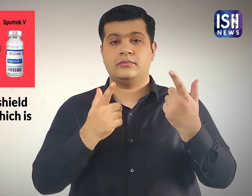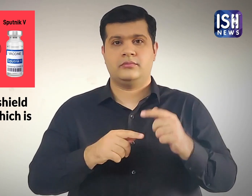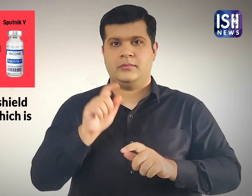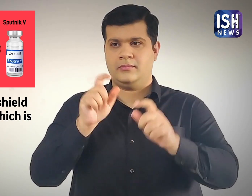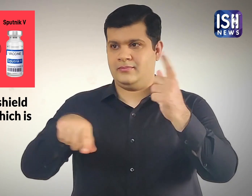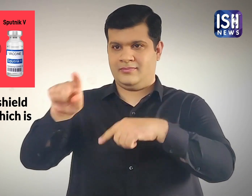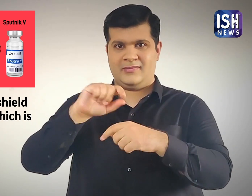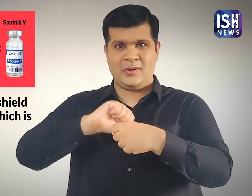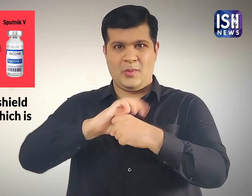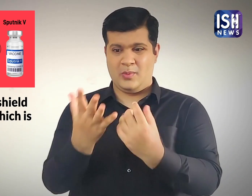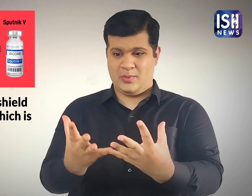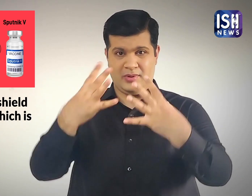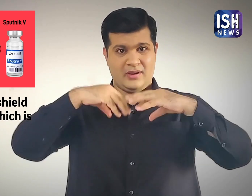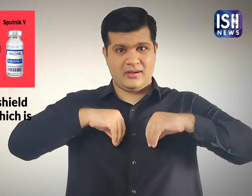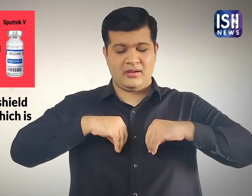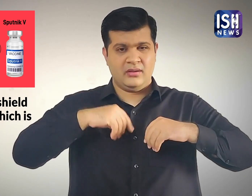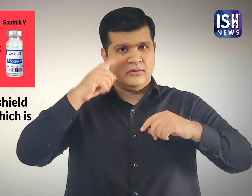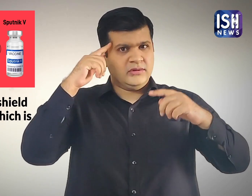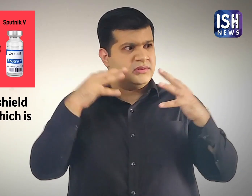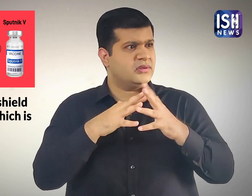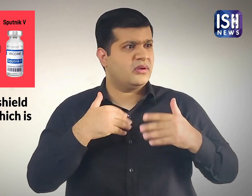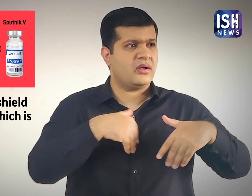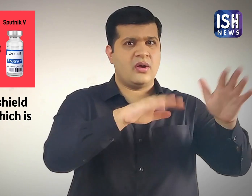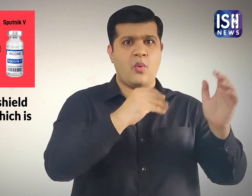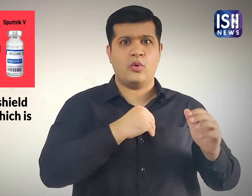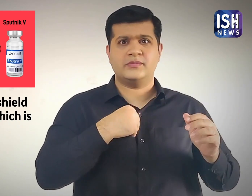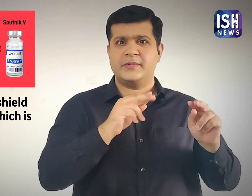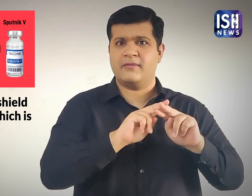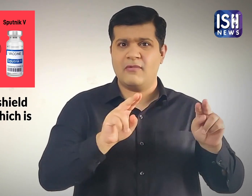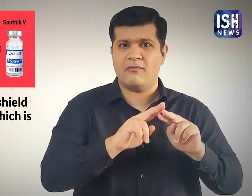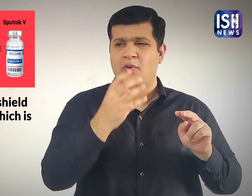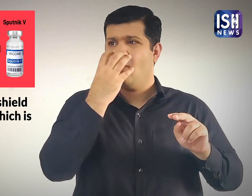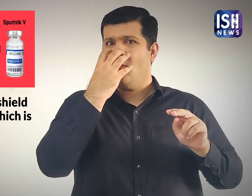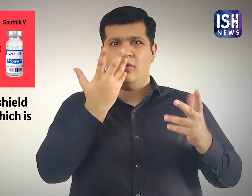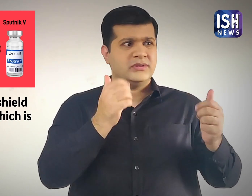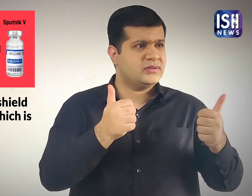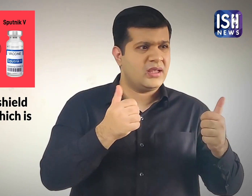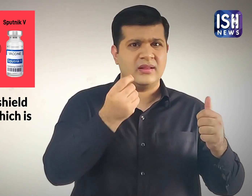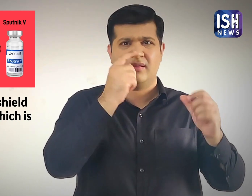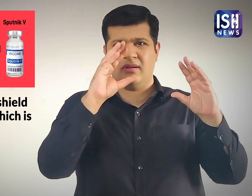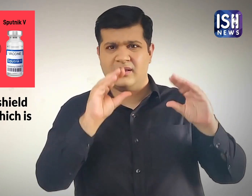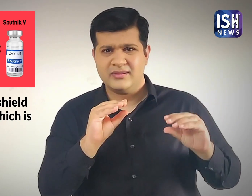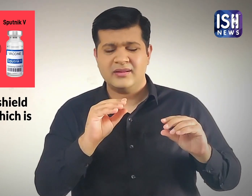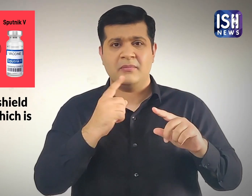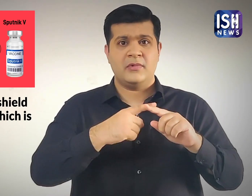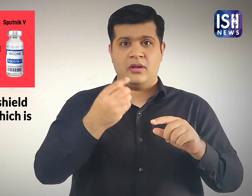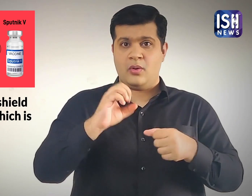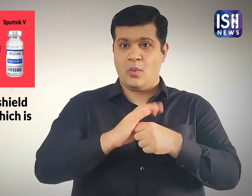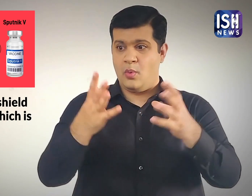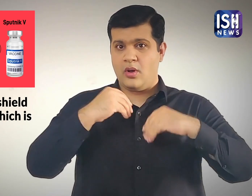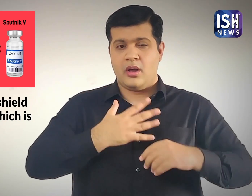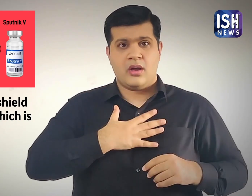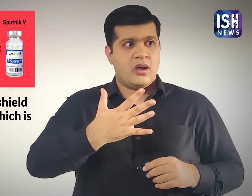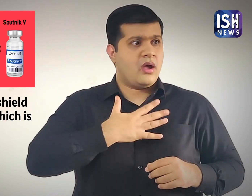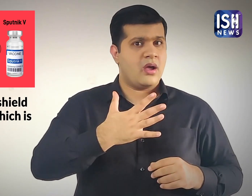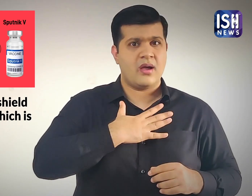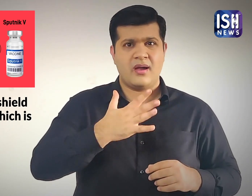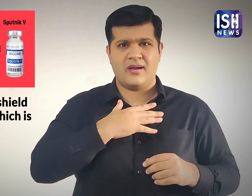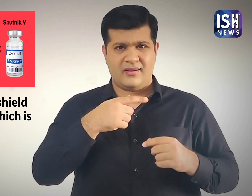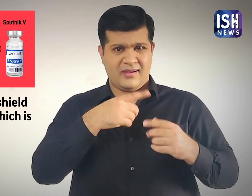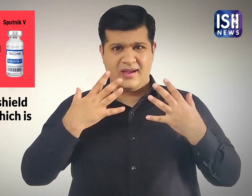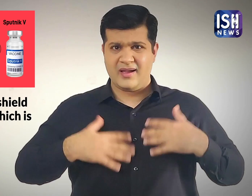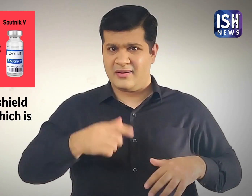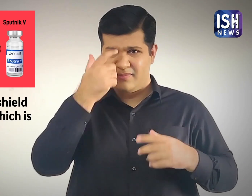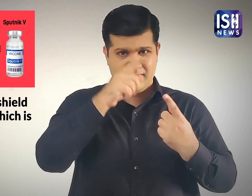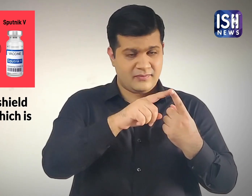People are worried about shortage of hospital beds & oxygen shortage as patients suffer from breathlessness.